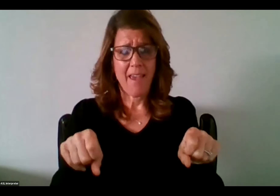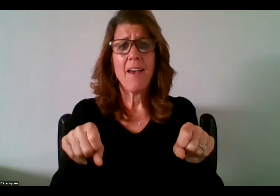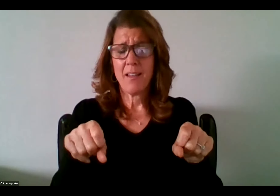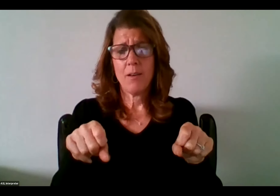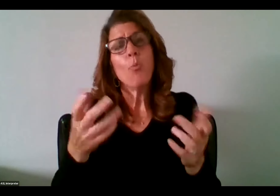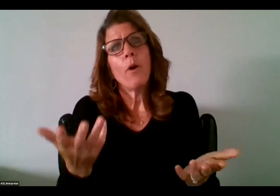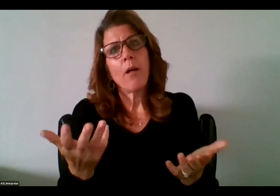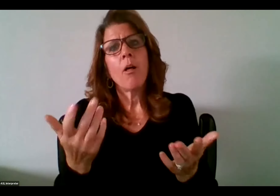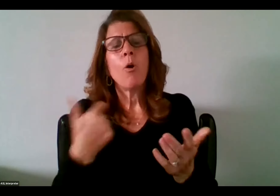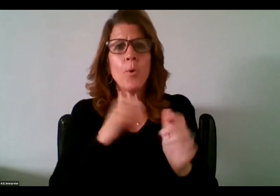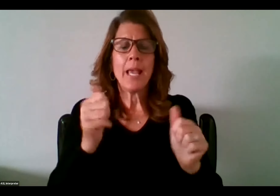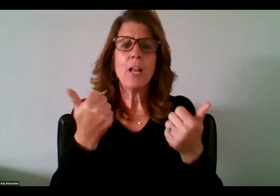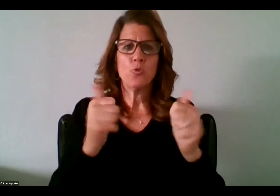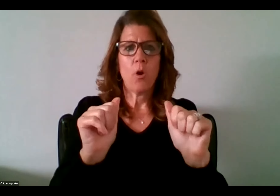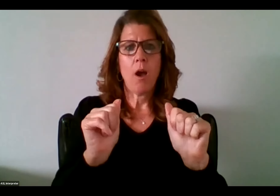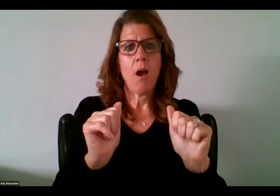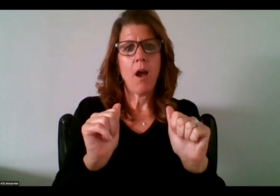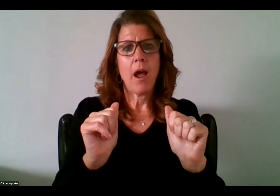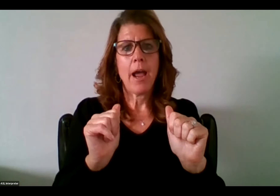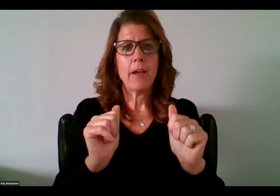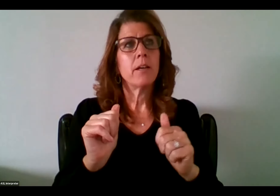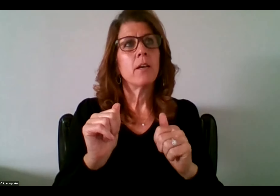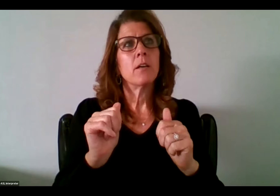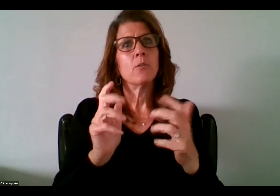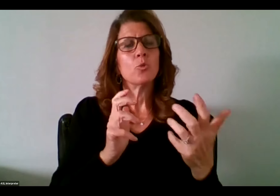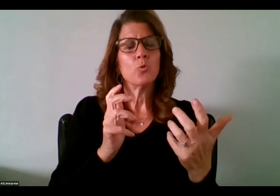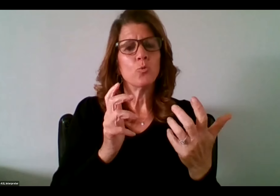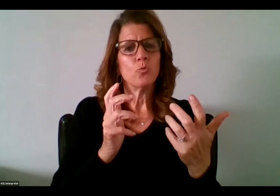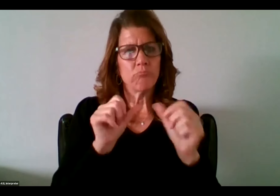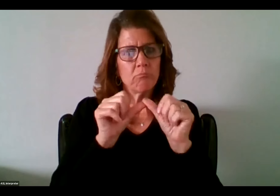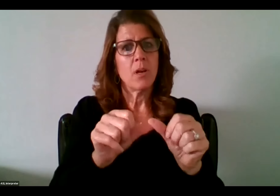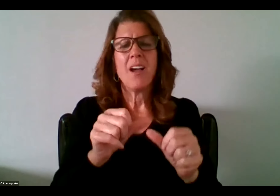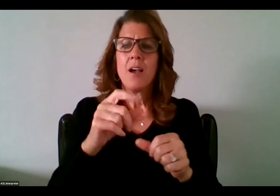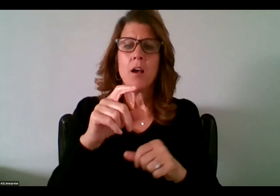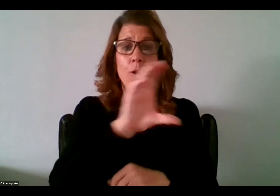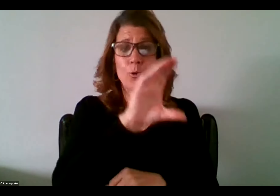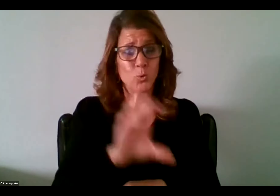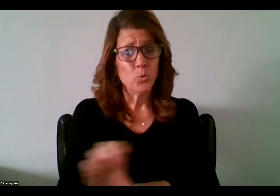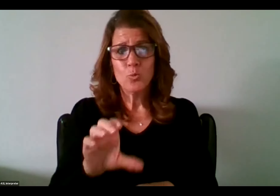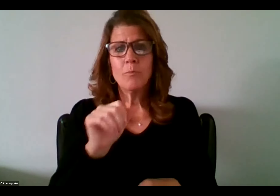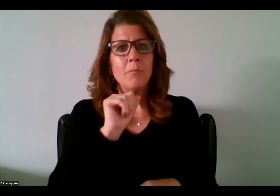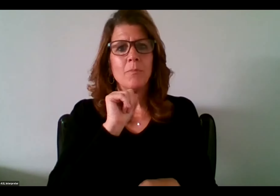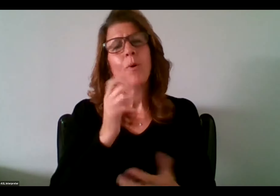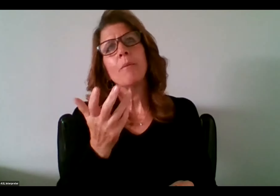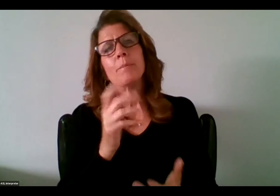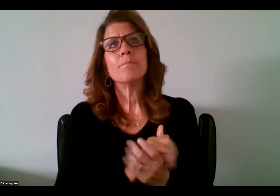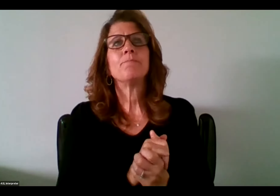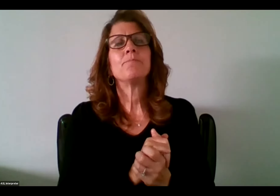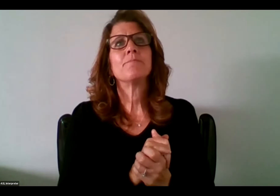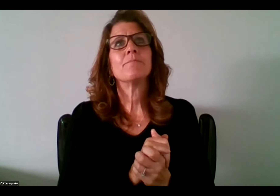can try to accommodate zoom, is. Not always. Well, it's interesting I don't quite know